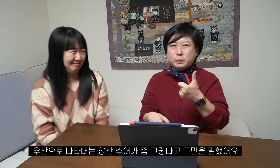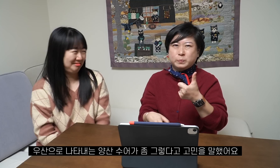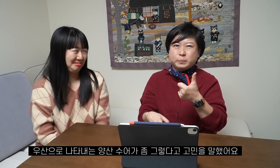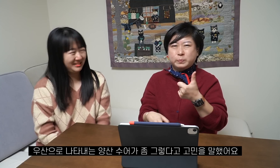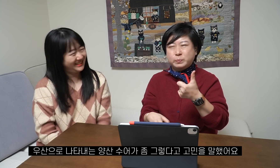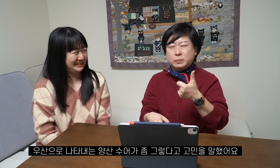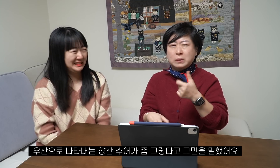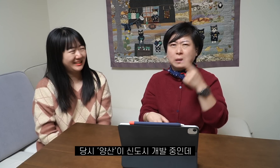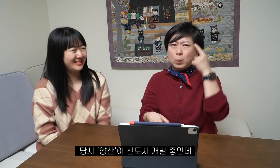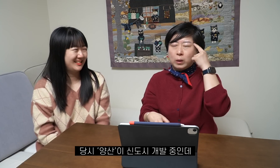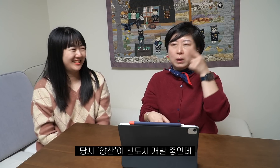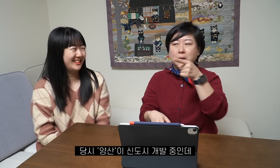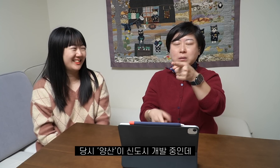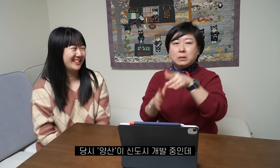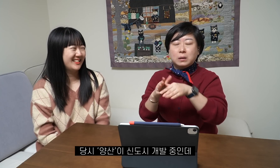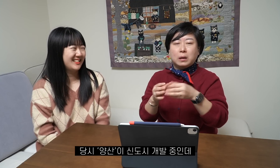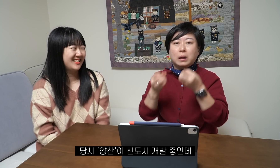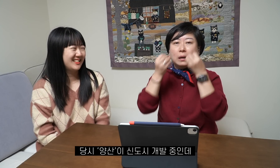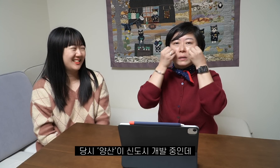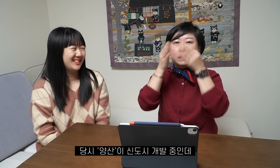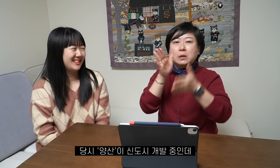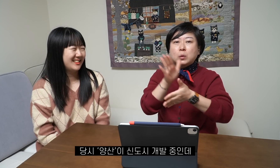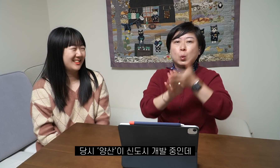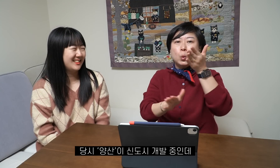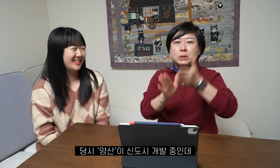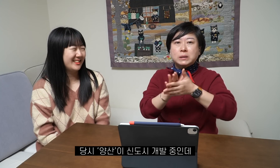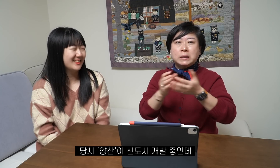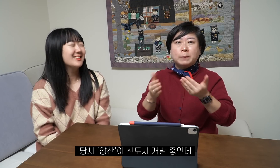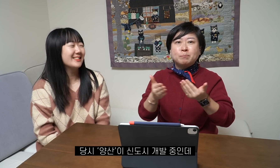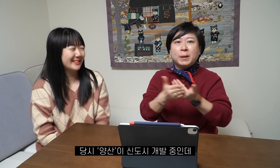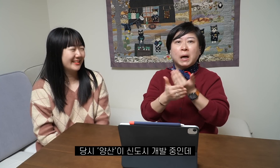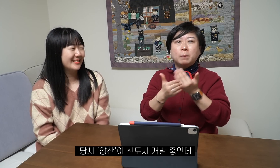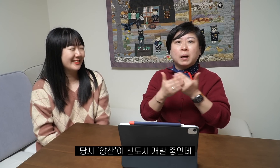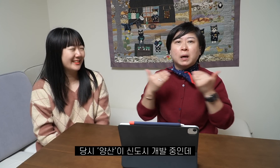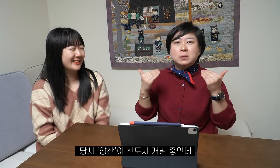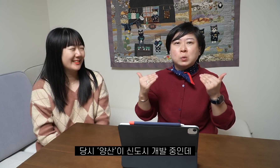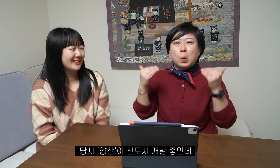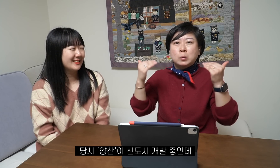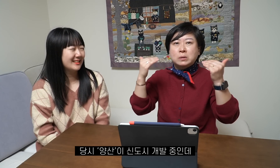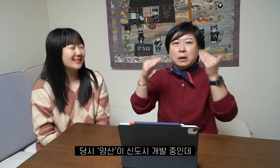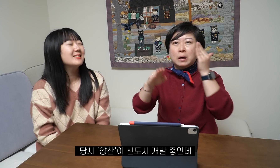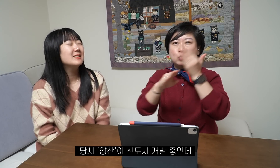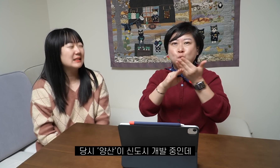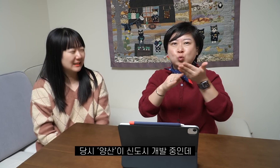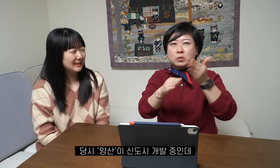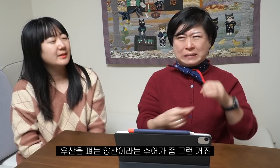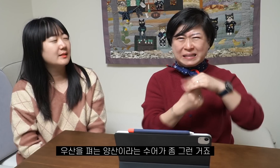which is represented by an umbrella. At that time, ‘Yangsan’ was developing a new city,